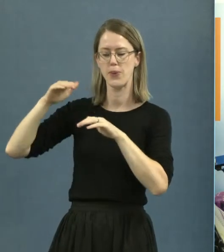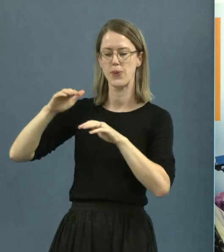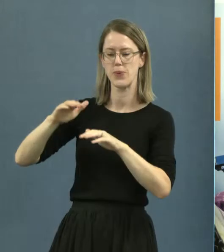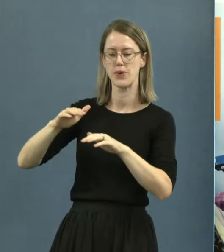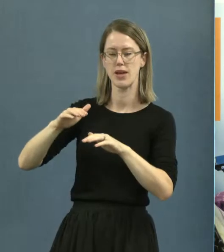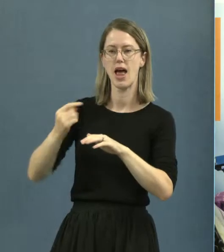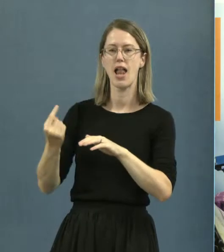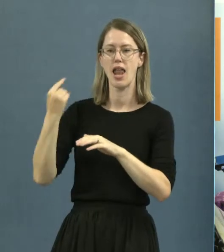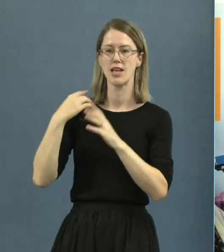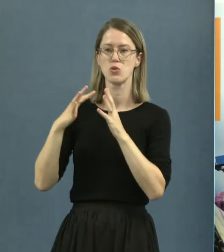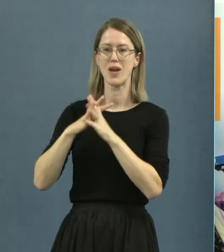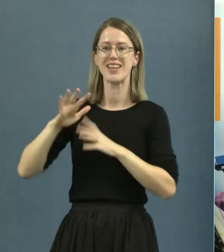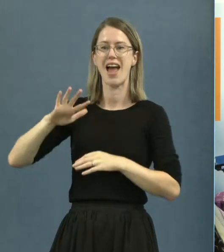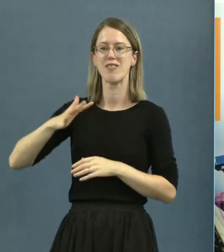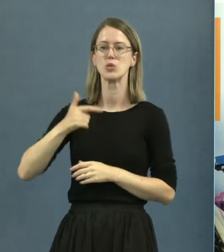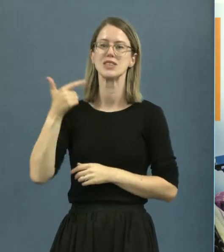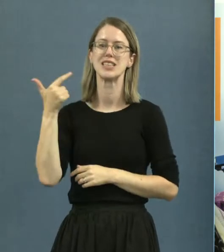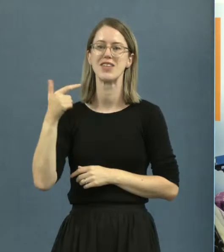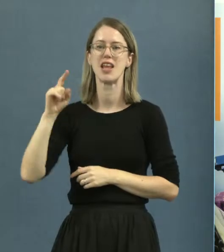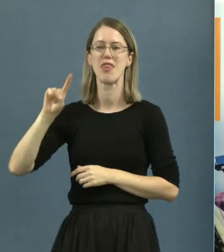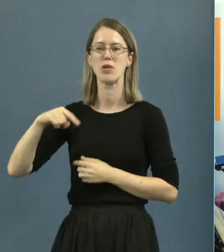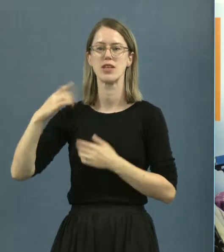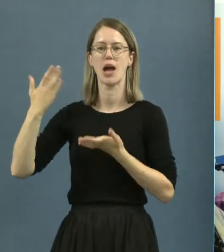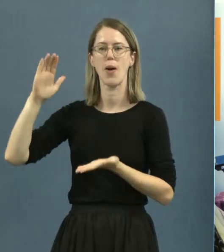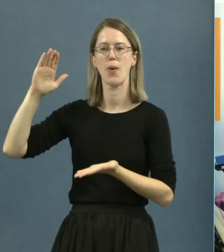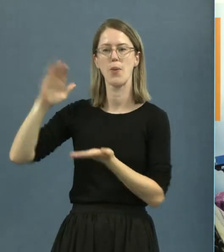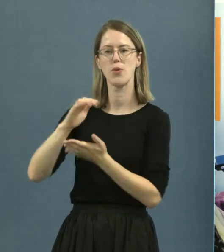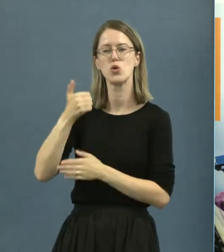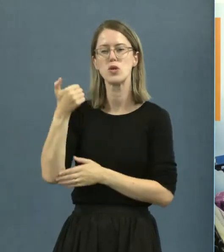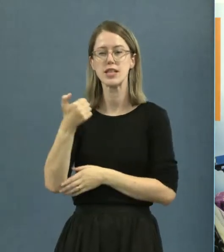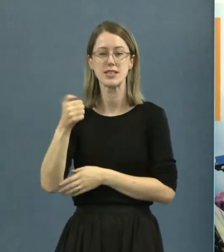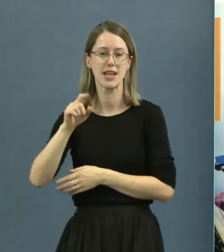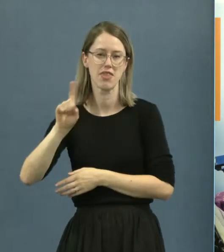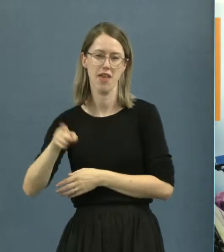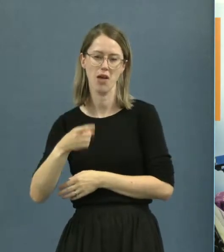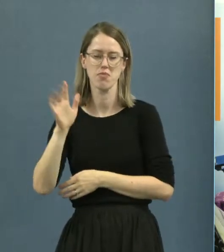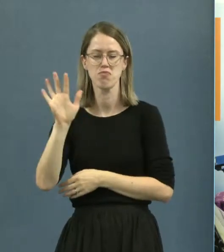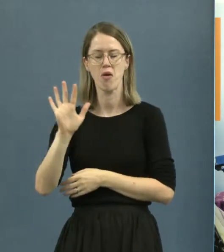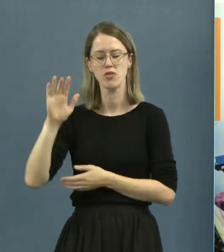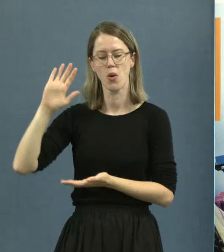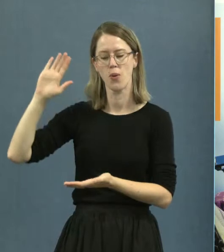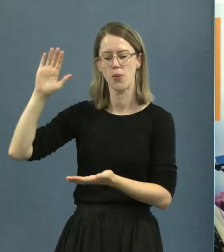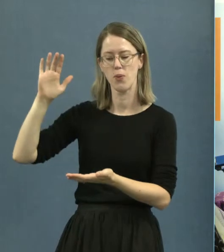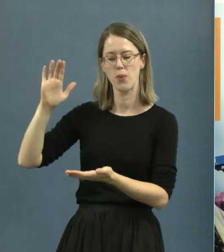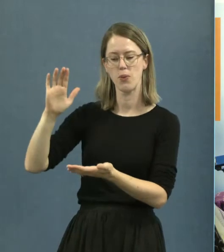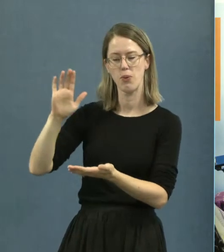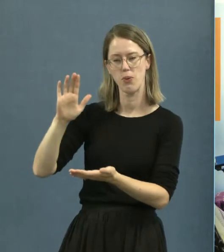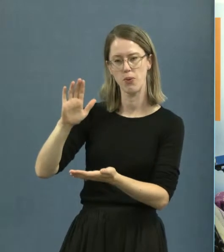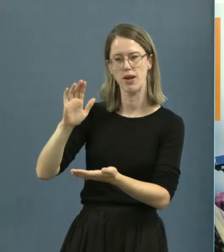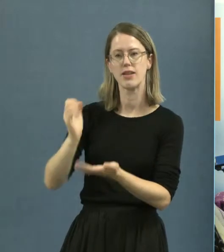case numbers. This time last week, it was 17,124, so we're